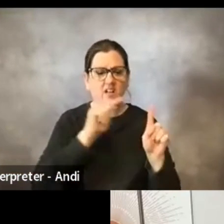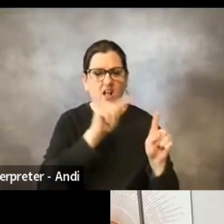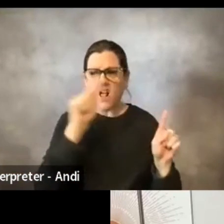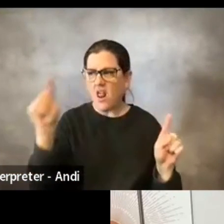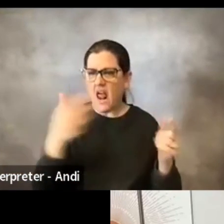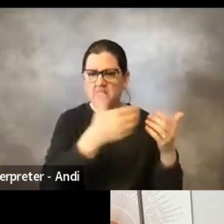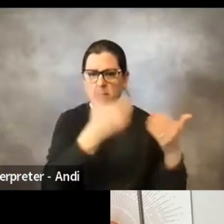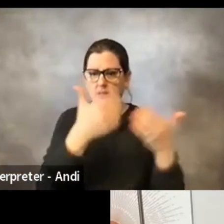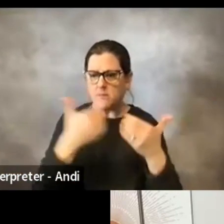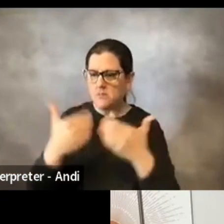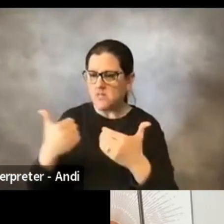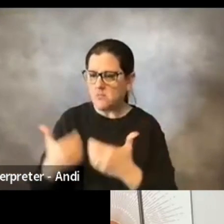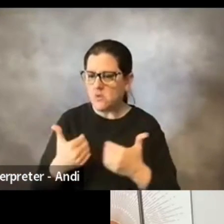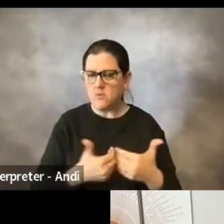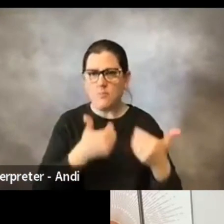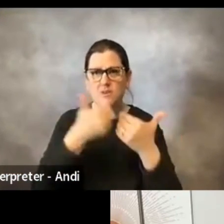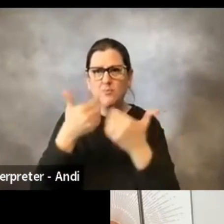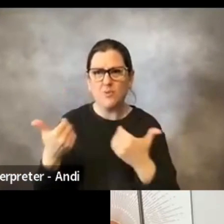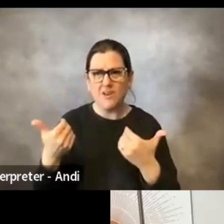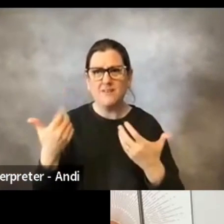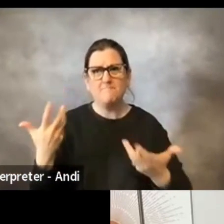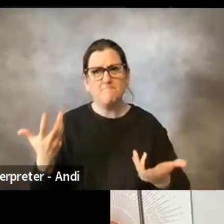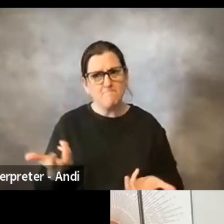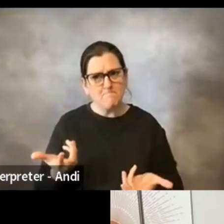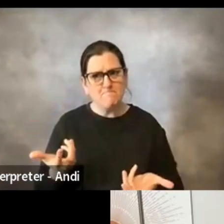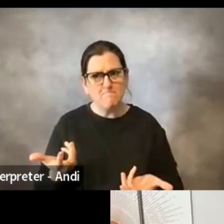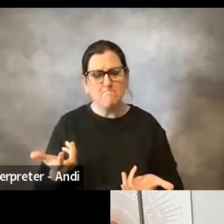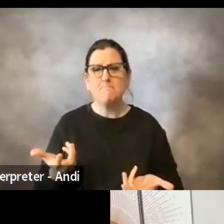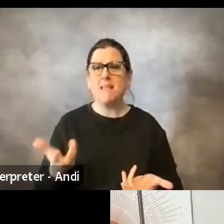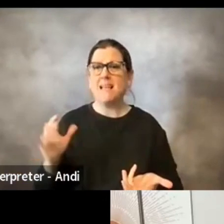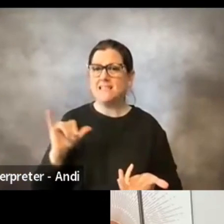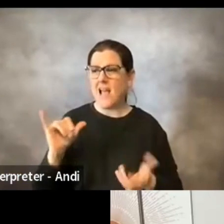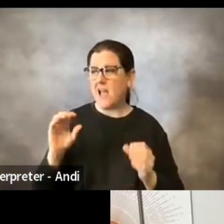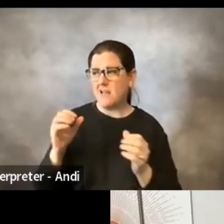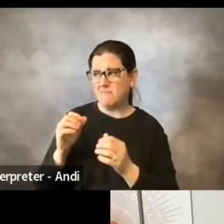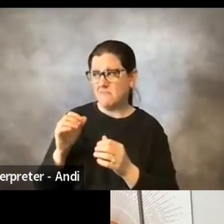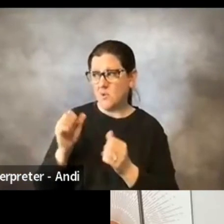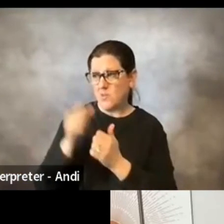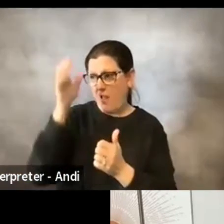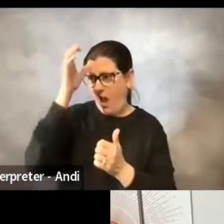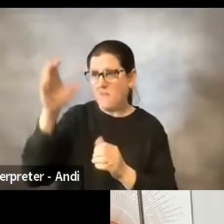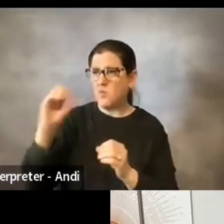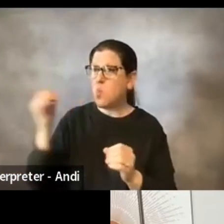know, web based resources. And just like in the No Wrong Door system, there's a lot of places